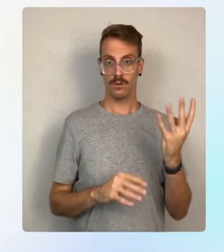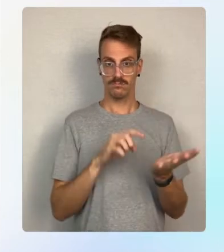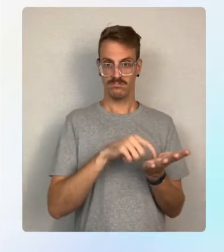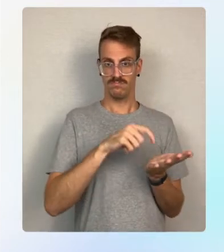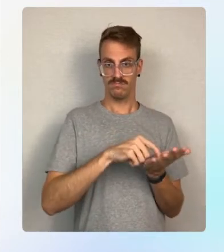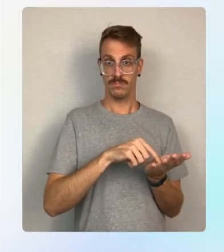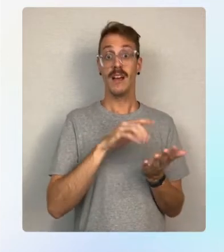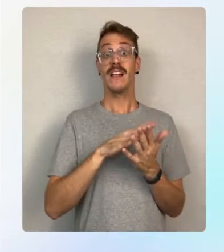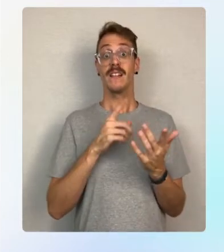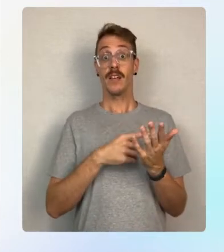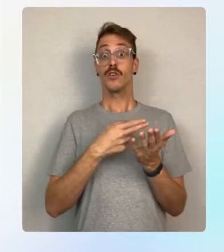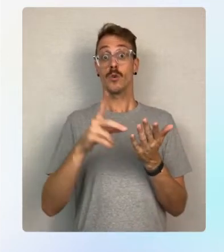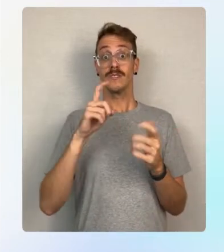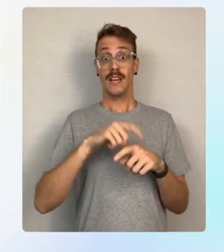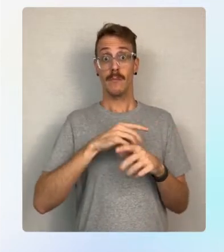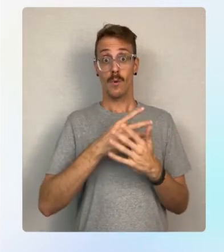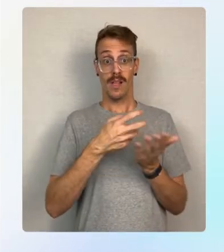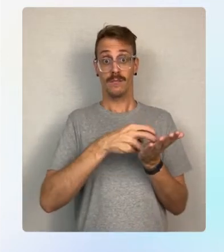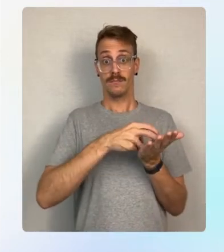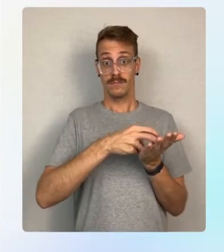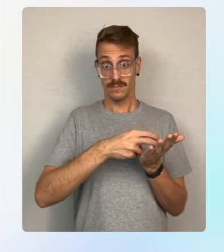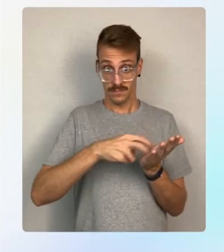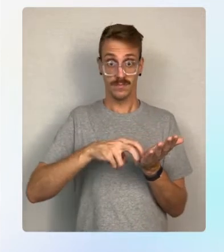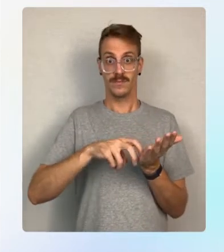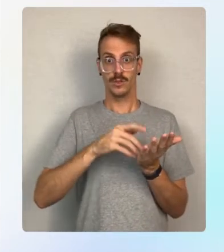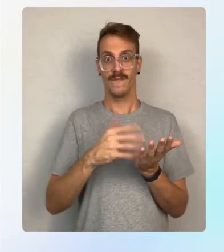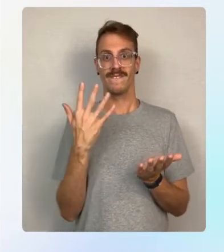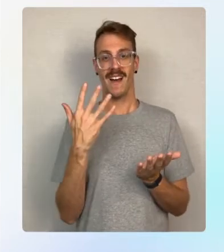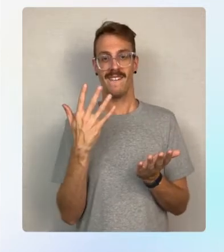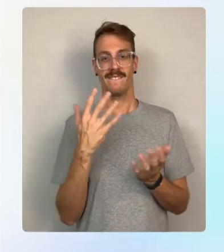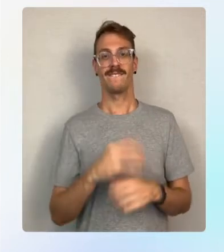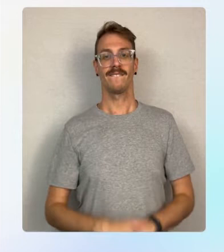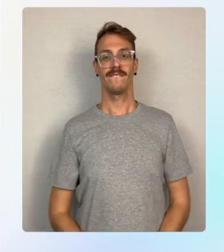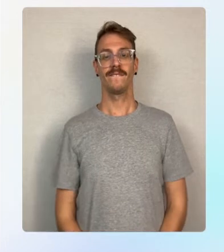and after a short while, continues execution on CPU core 5.